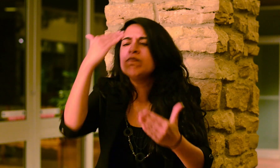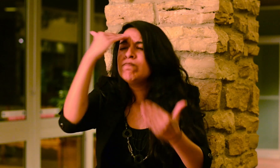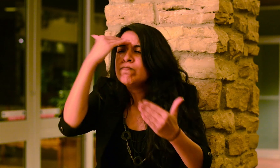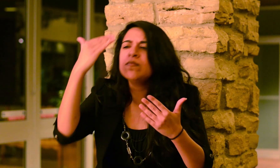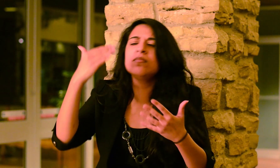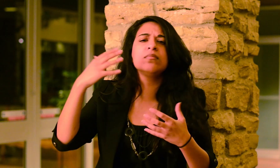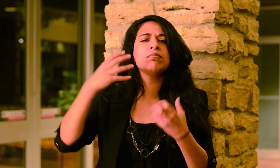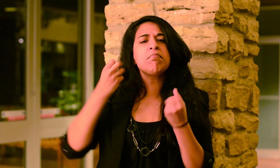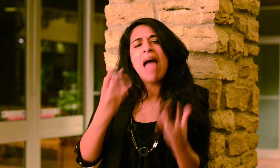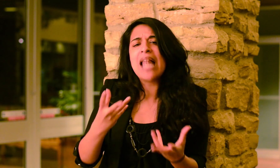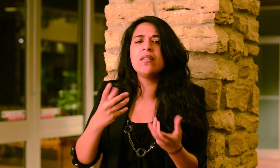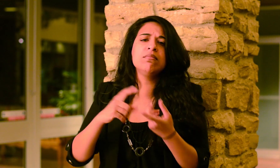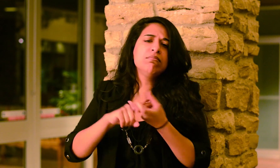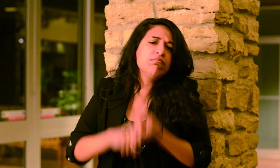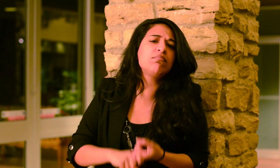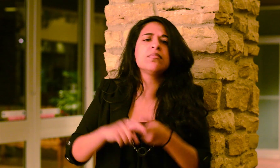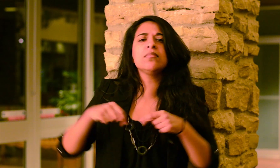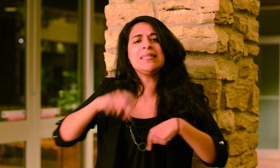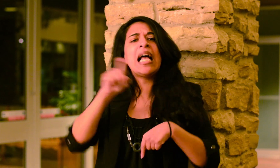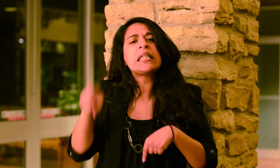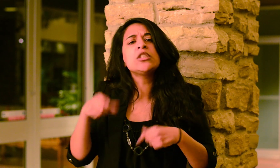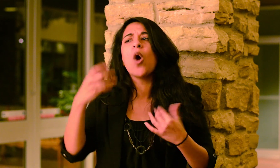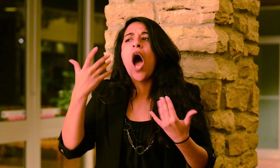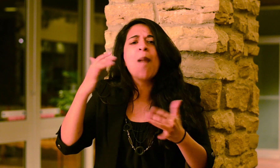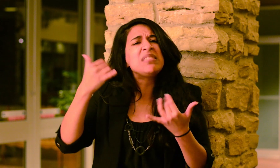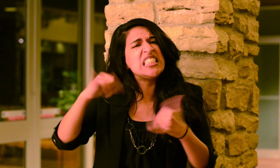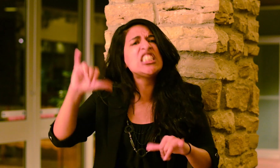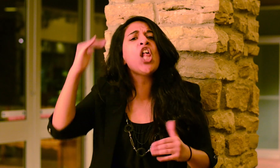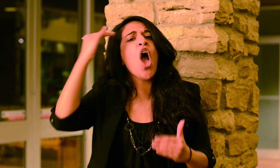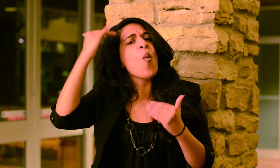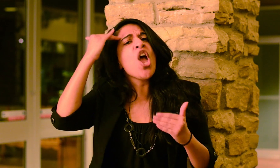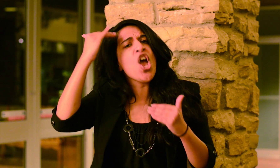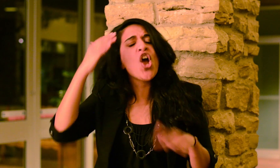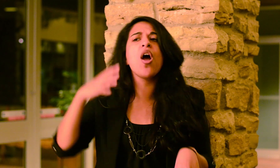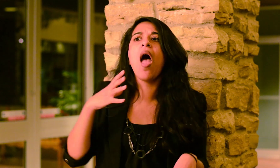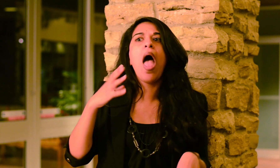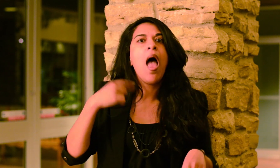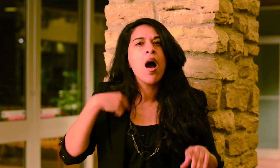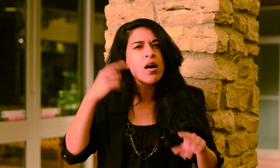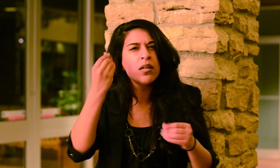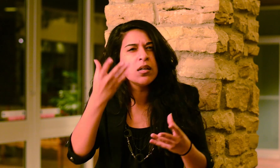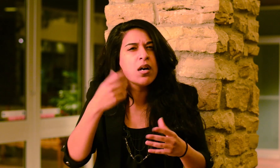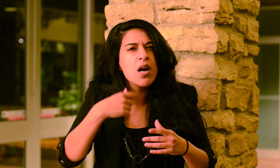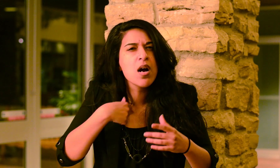very involved, very connected and well aware of what was happening in Texas. So I feel confident I would have heard of this.